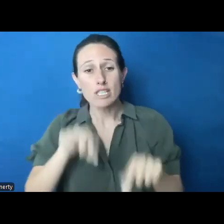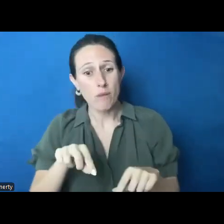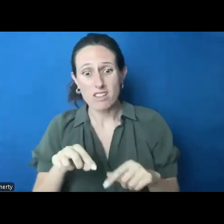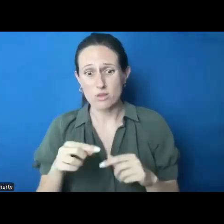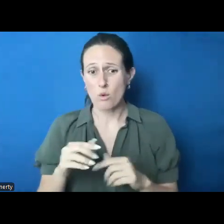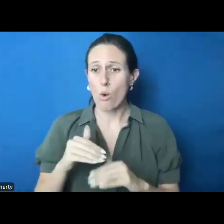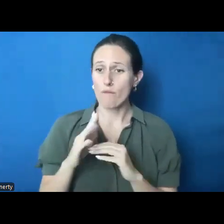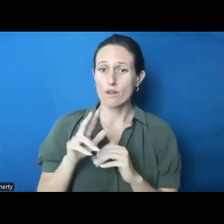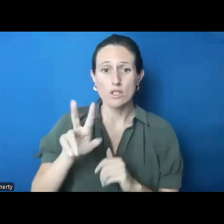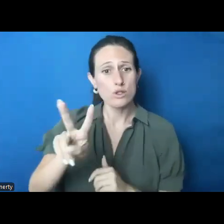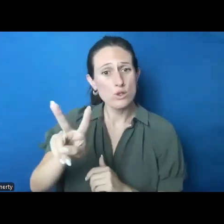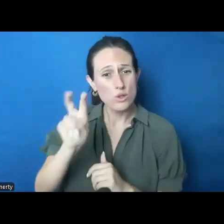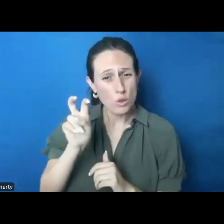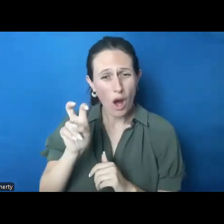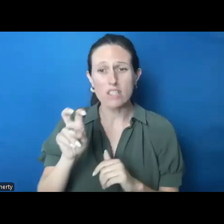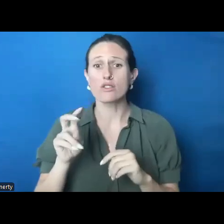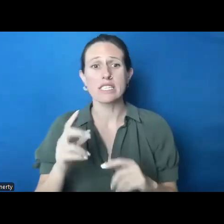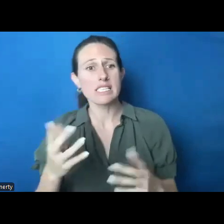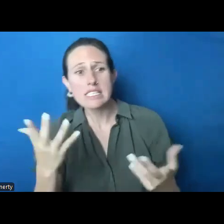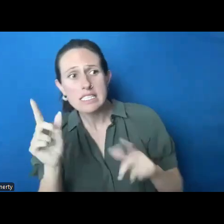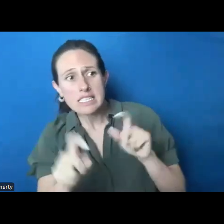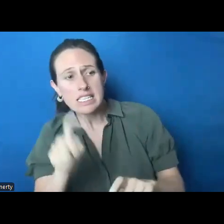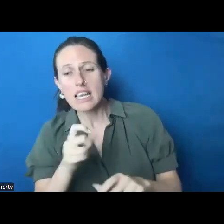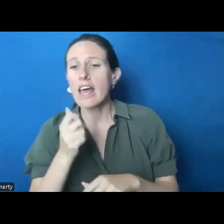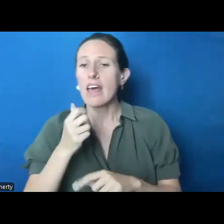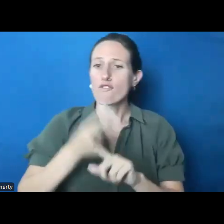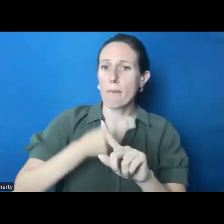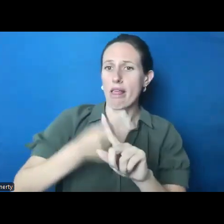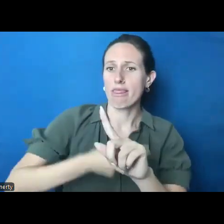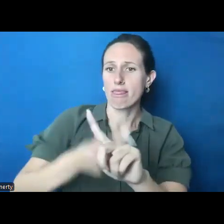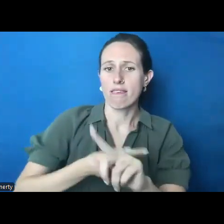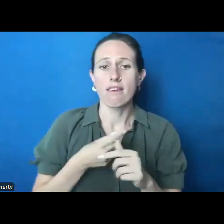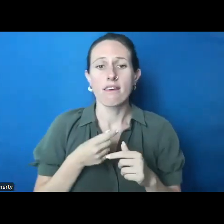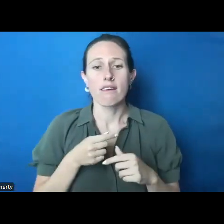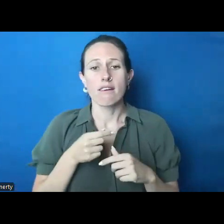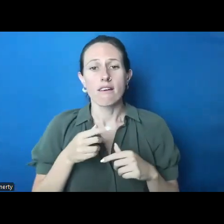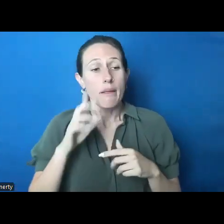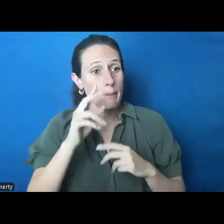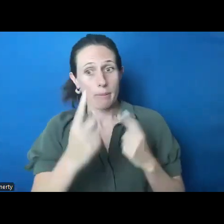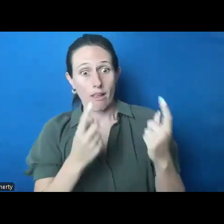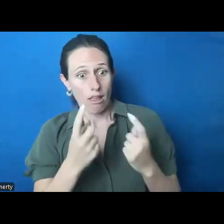200 inquiries per month from people who want to know more about their rights and obligations under disability